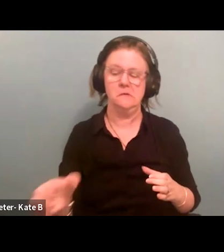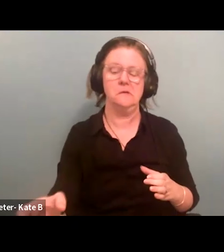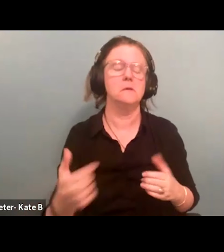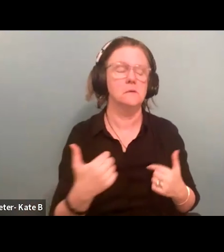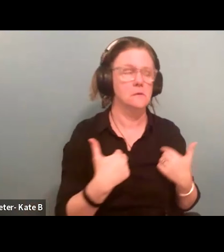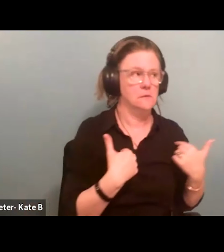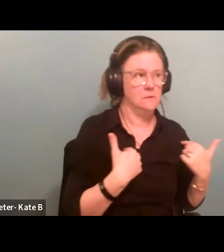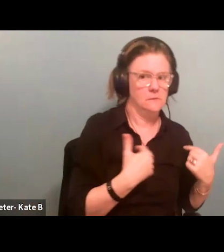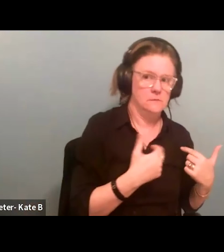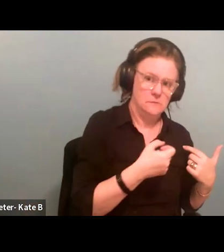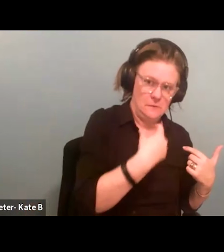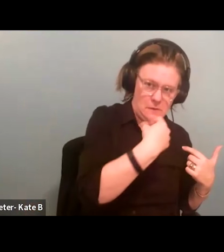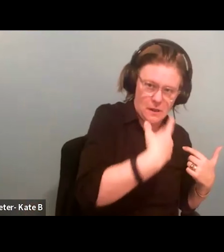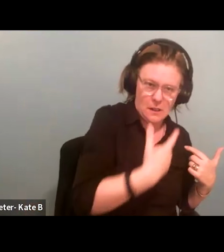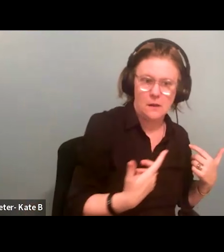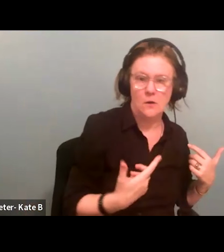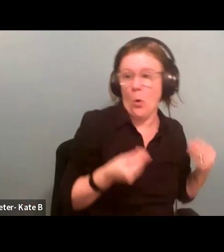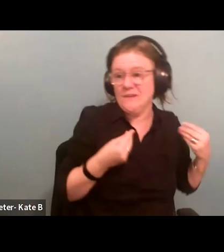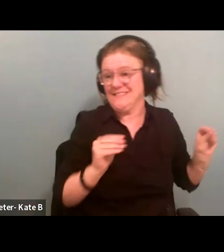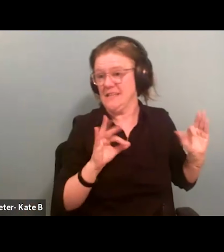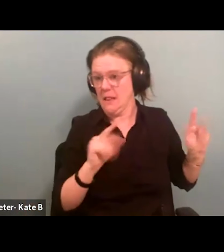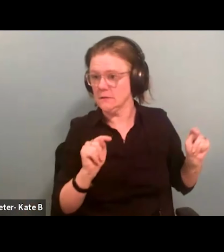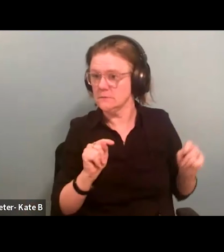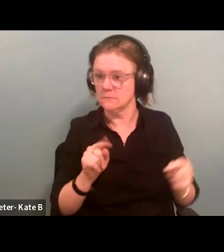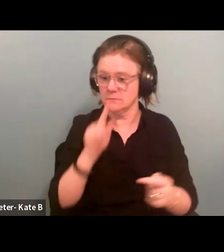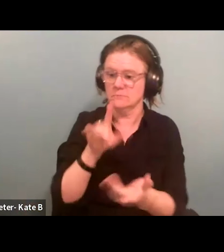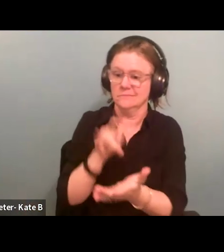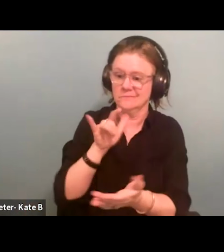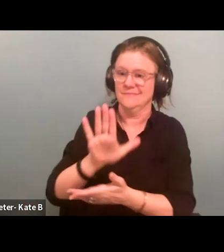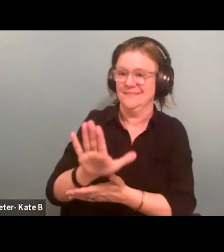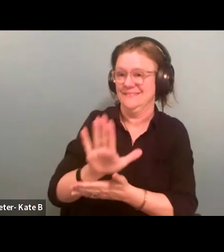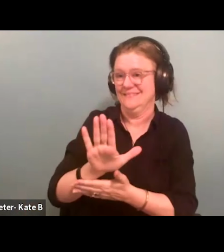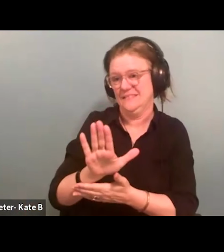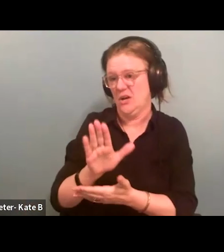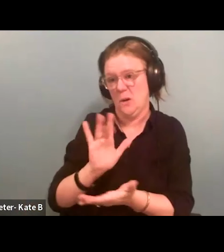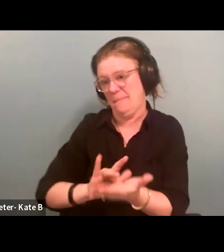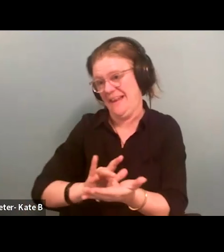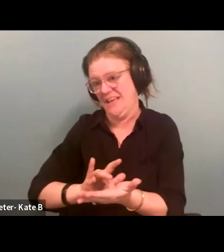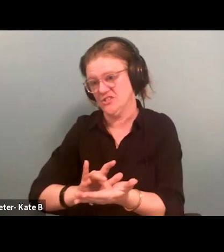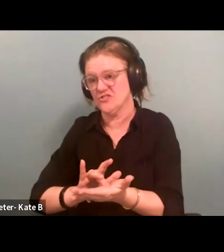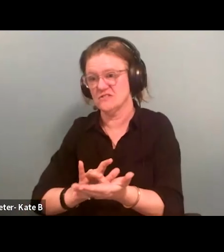And they are basically taking advantage of older vulnerable adults, especially vulnerable adults